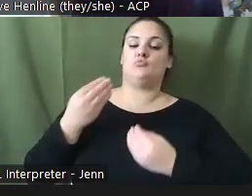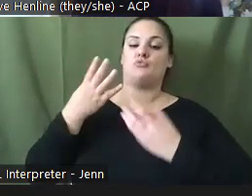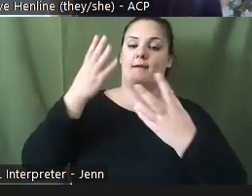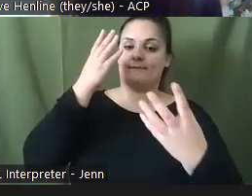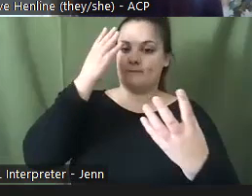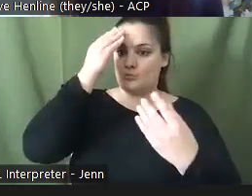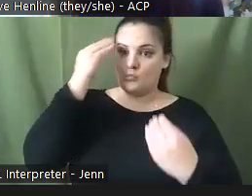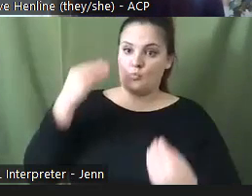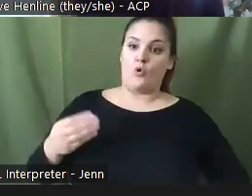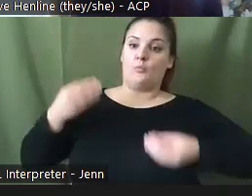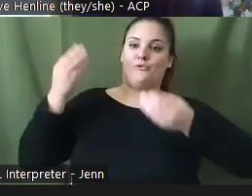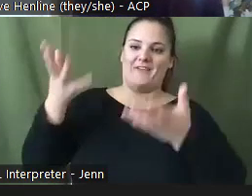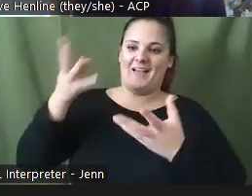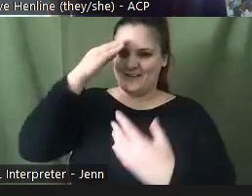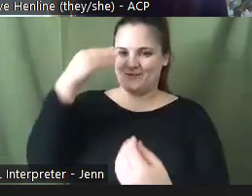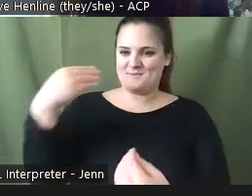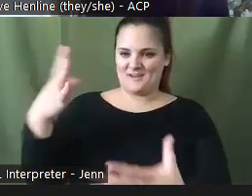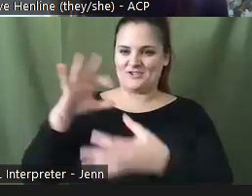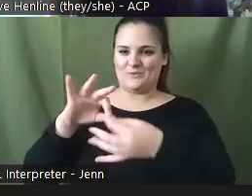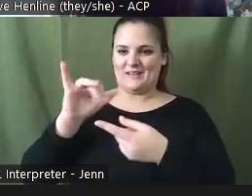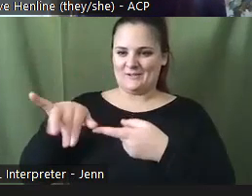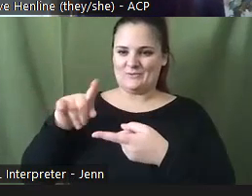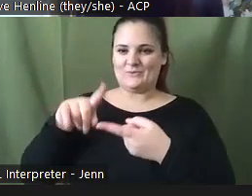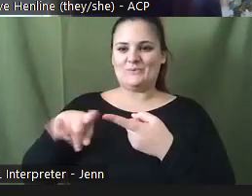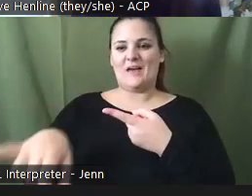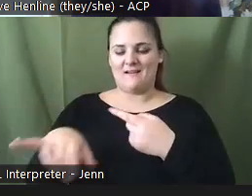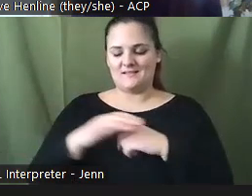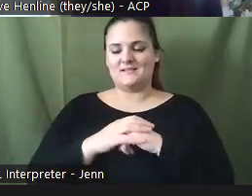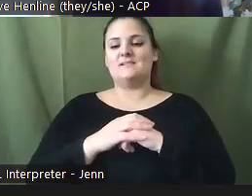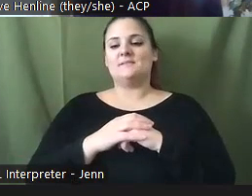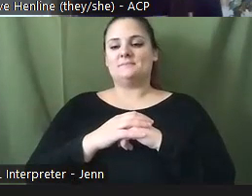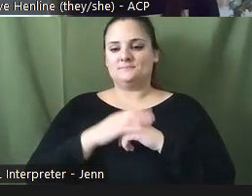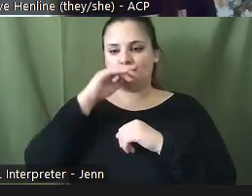if you have any questions to reach out to the ACP to help provide that information both to